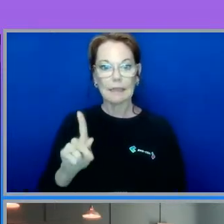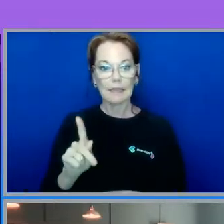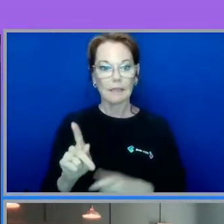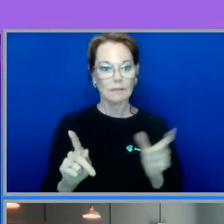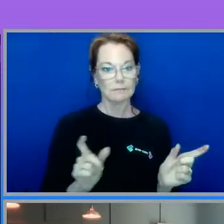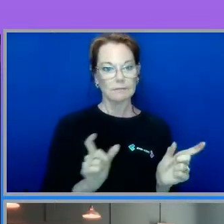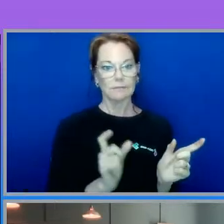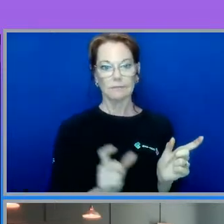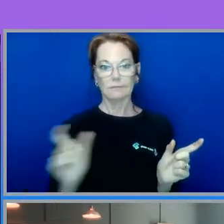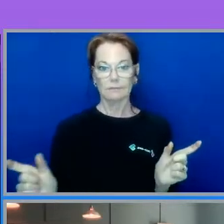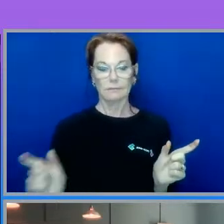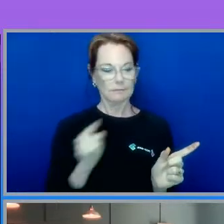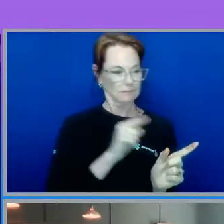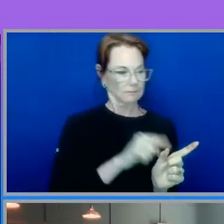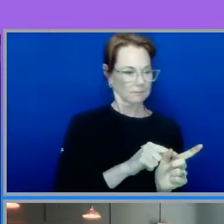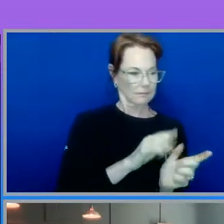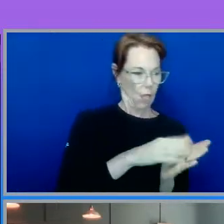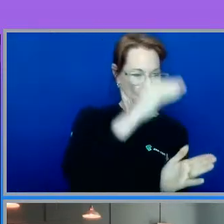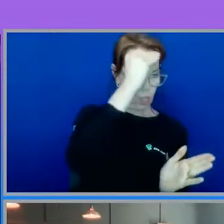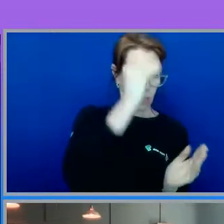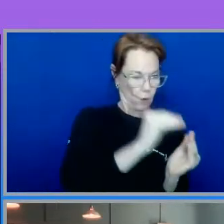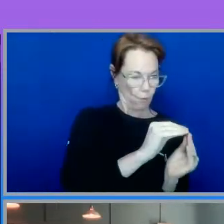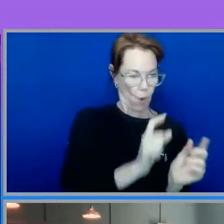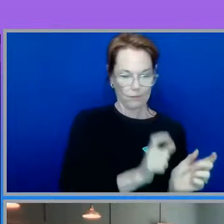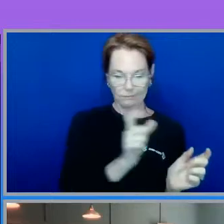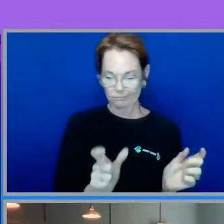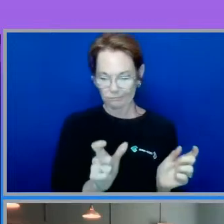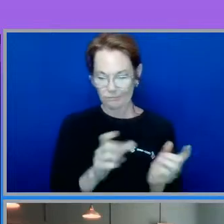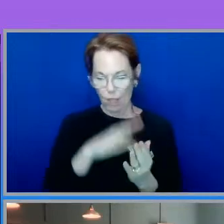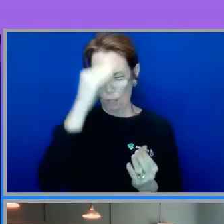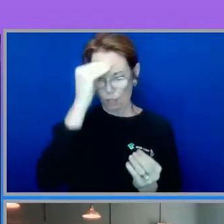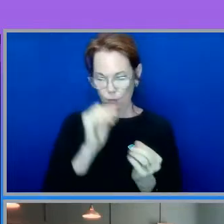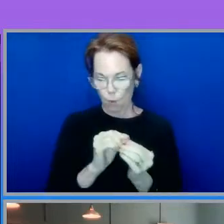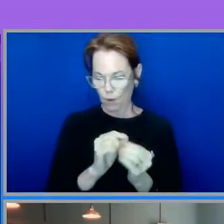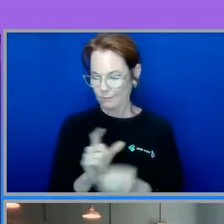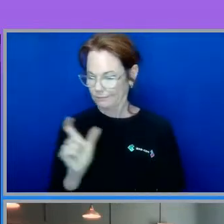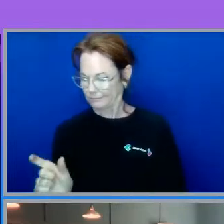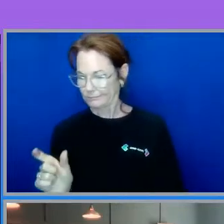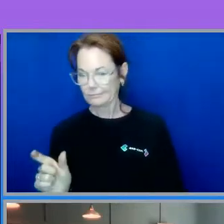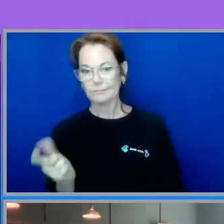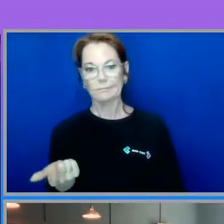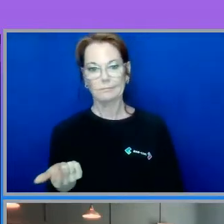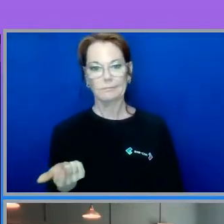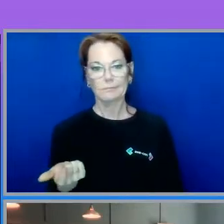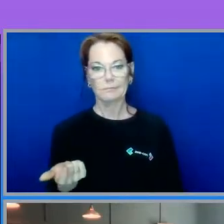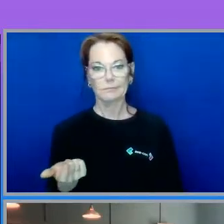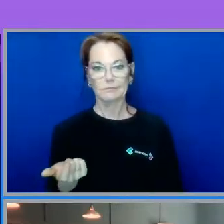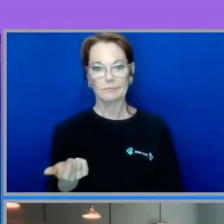all, learn more, learn more, and finally learn more. If someone read just these links to you, could you confidently say where